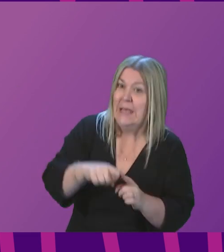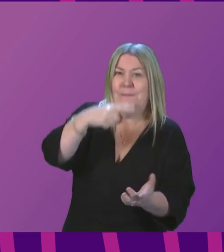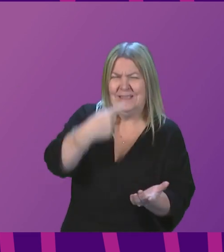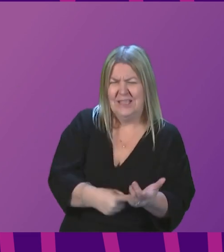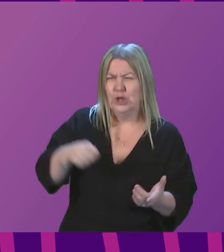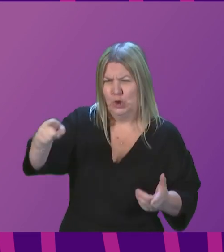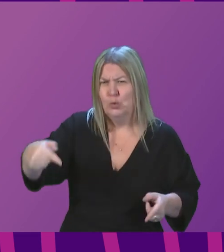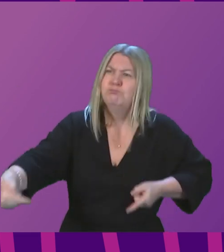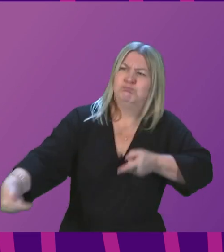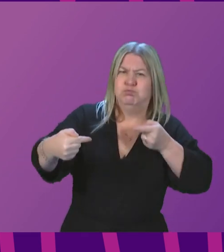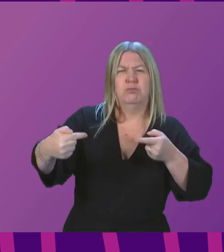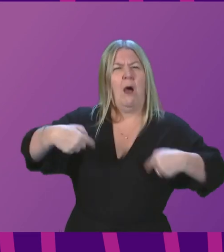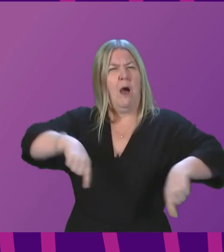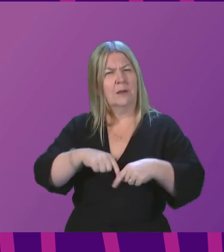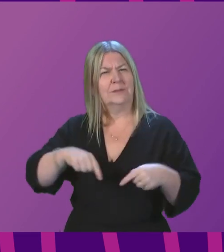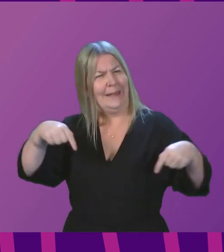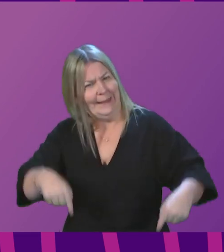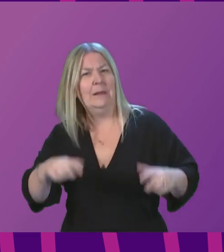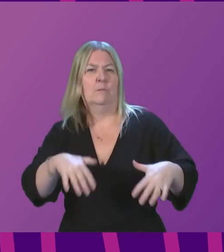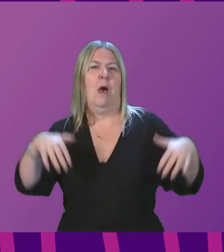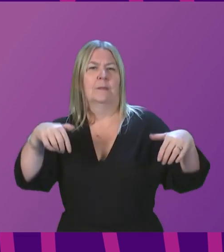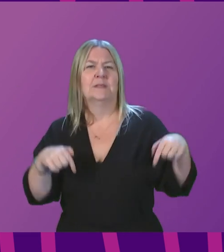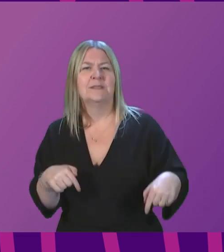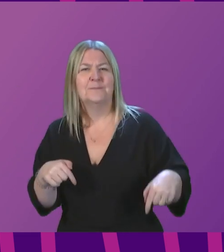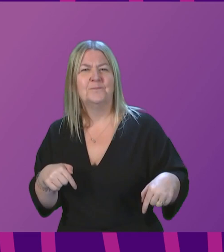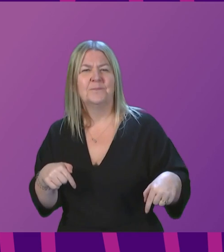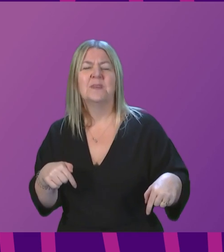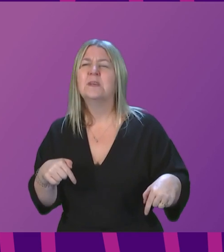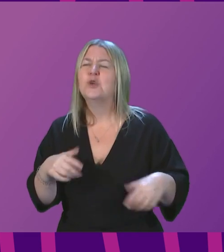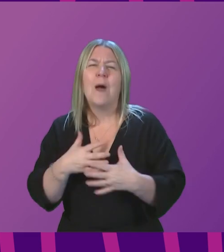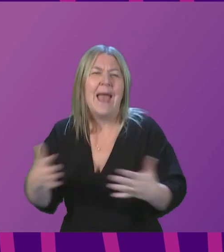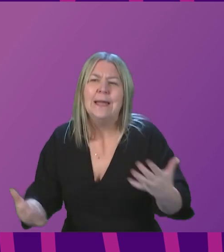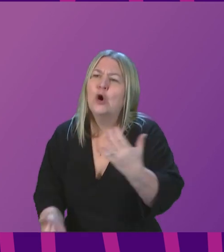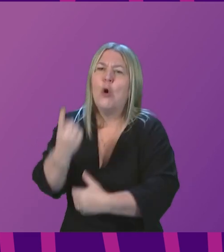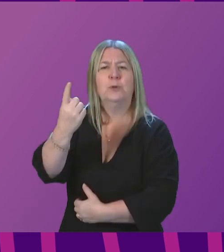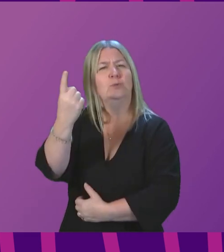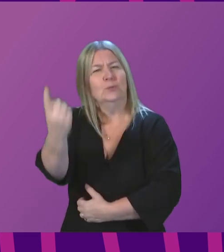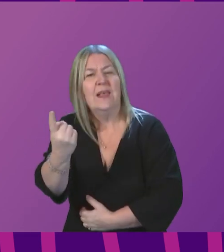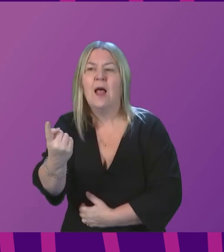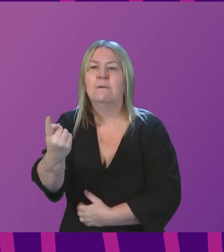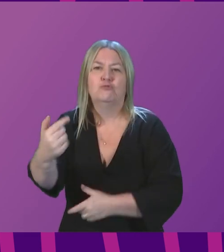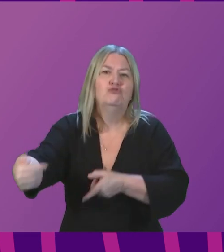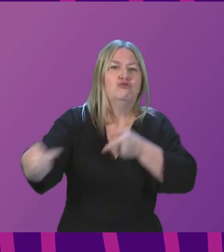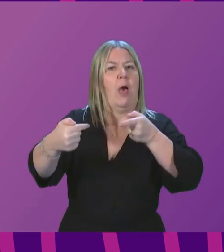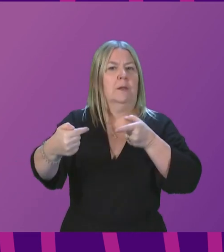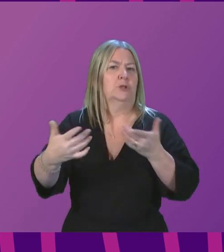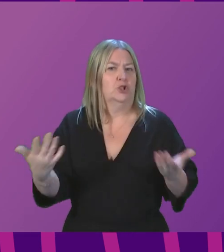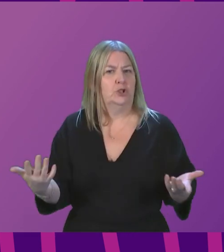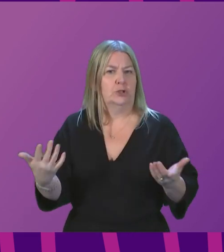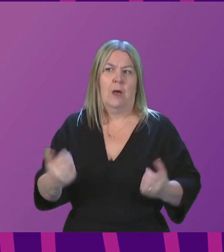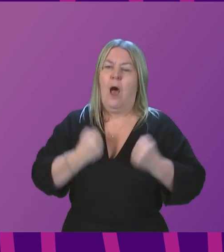He has decided to take an entirely opportunistic approach to the handling of a global pandemic.